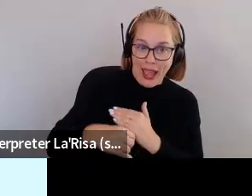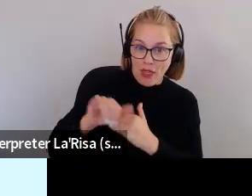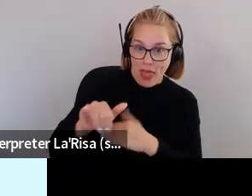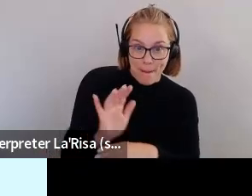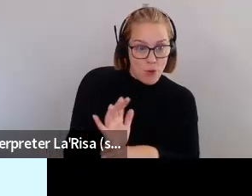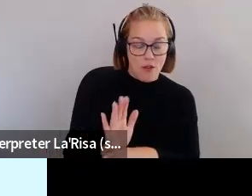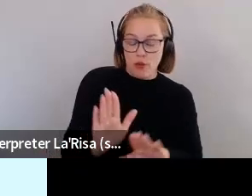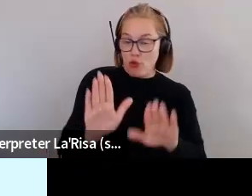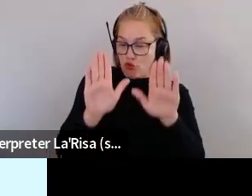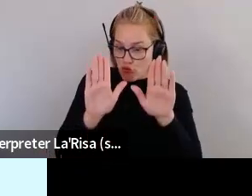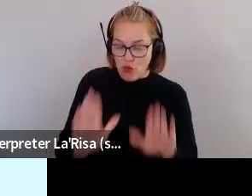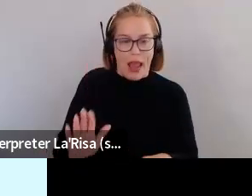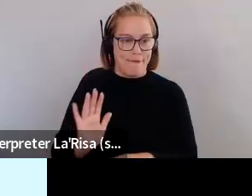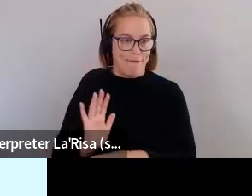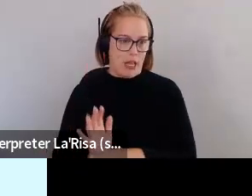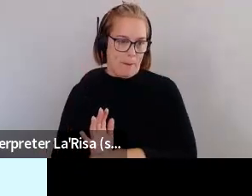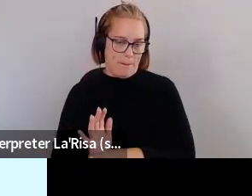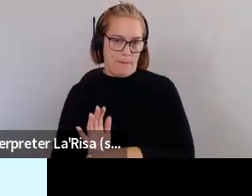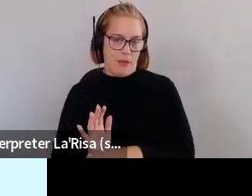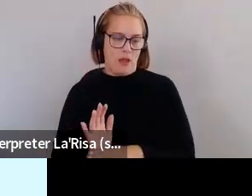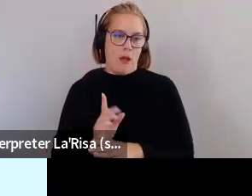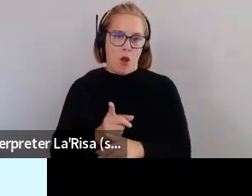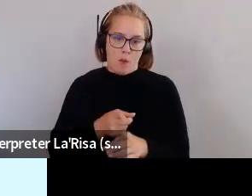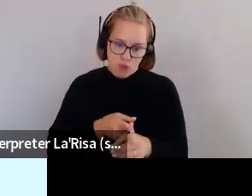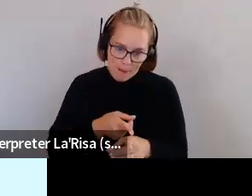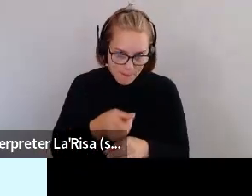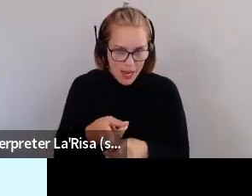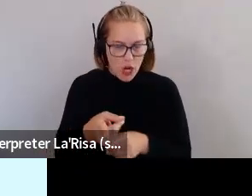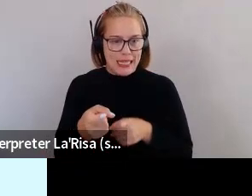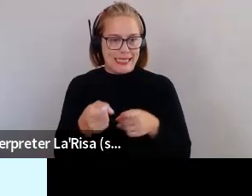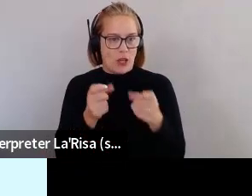of the folks we are talking about.